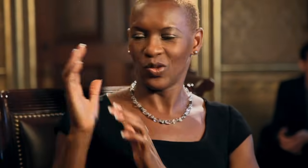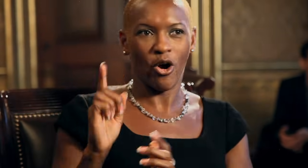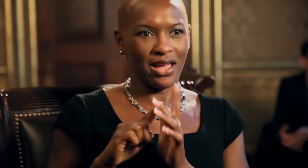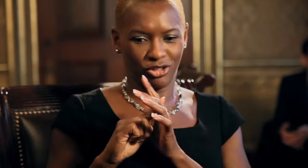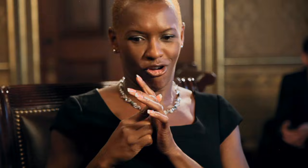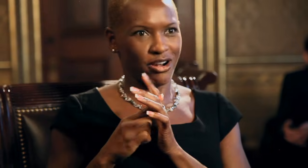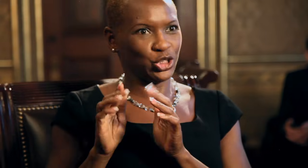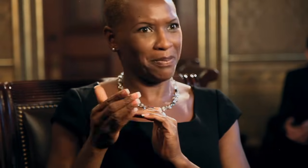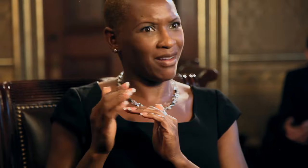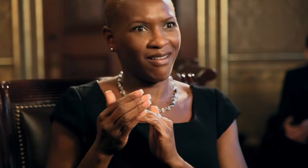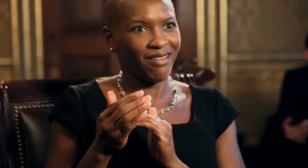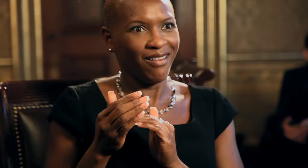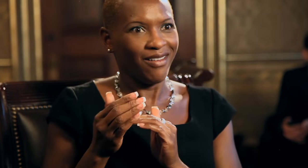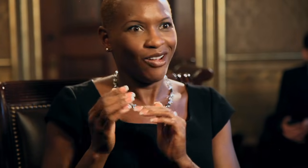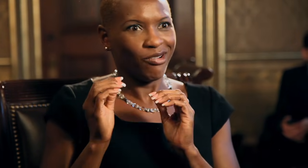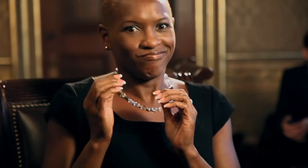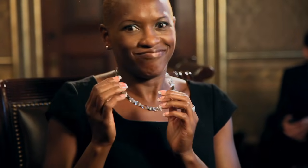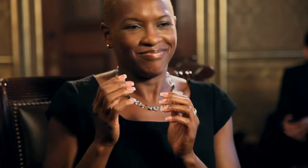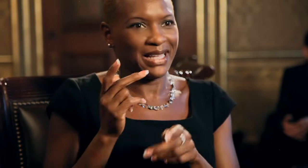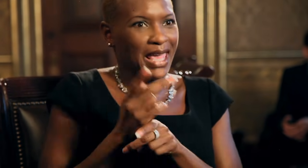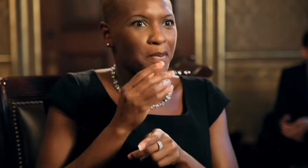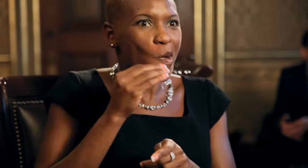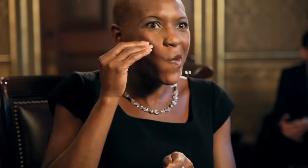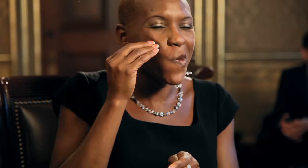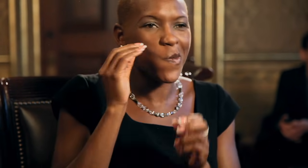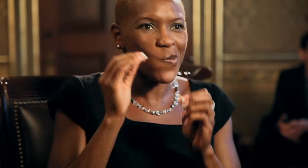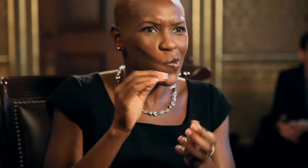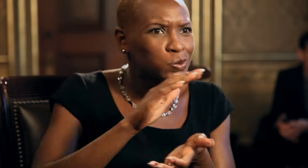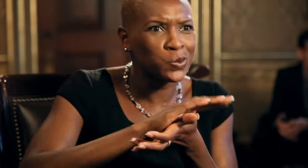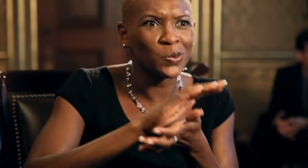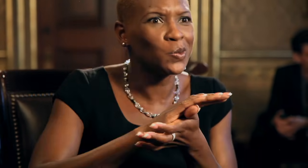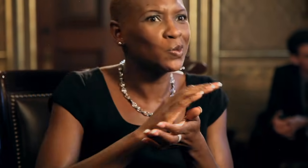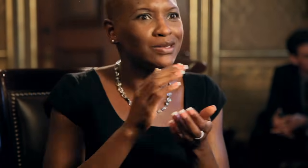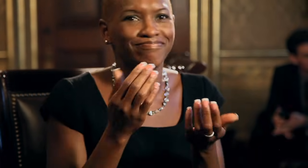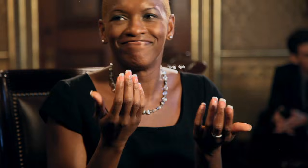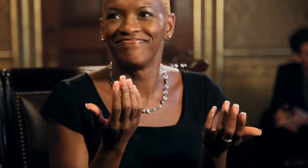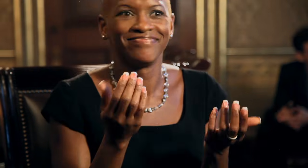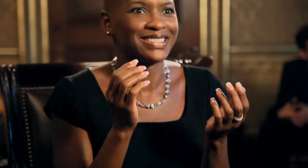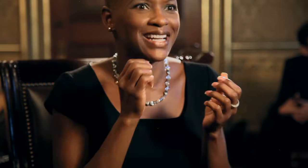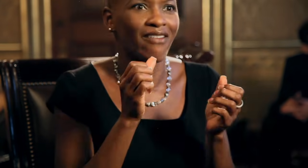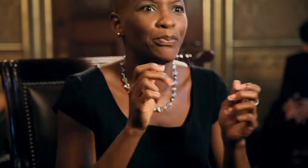From where I started in Jamaica- I was kept home without school,